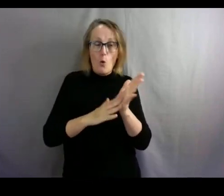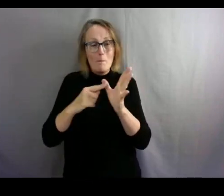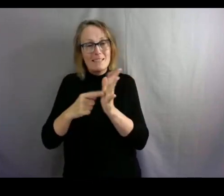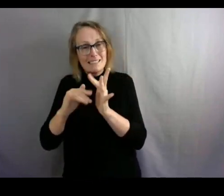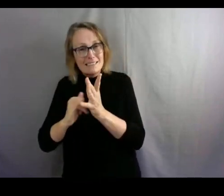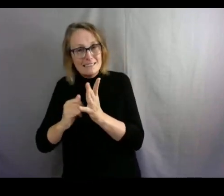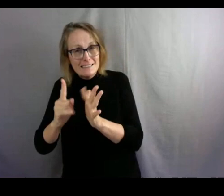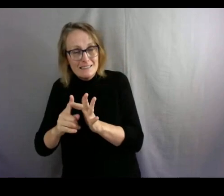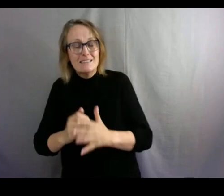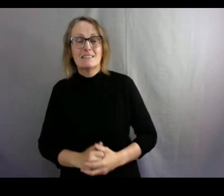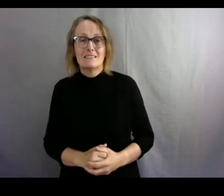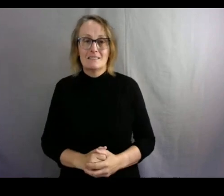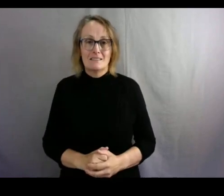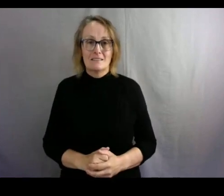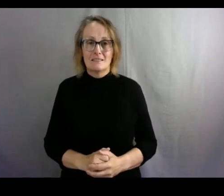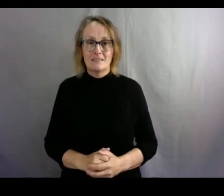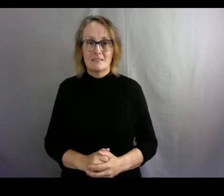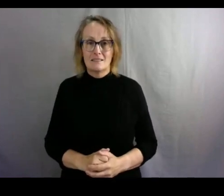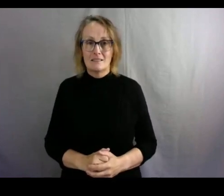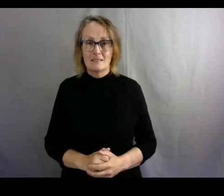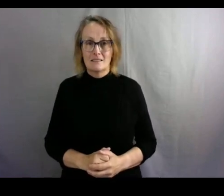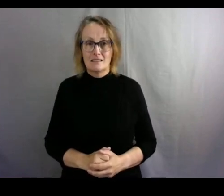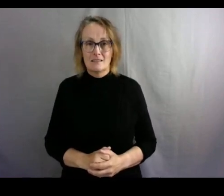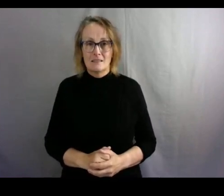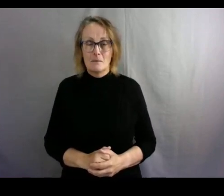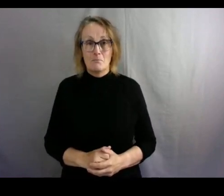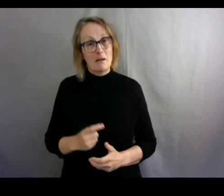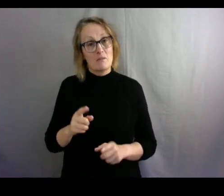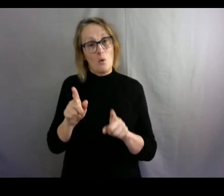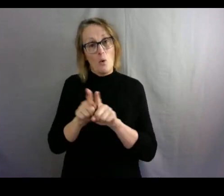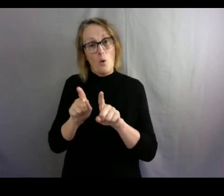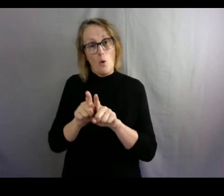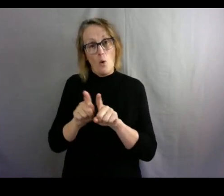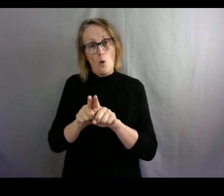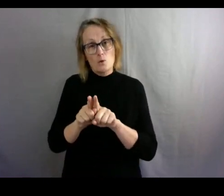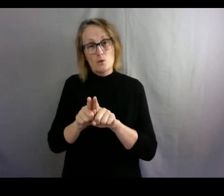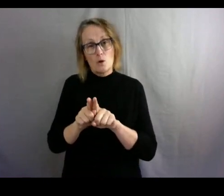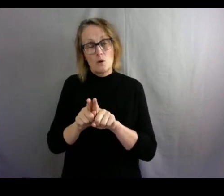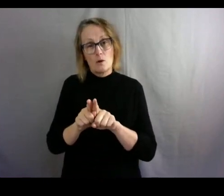But you had also a kind of inquiry made by a journalist about the prominent figures